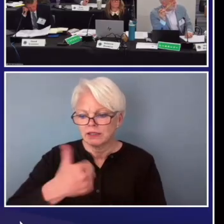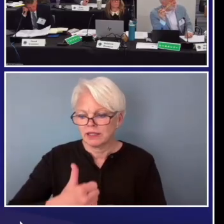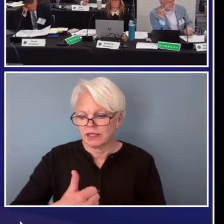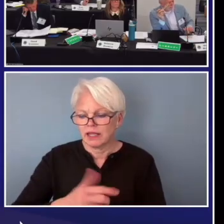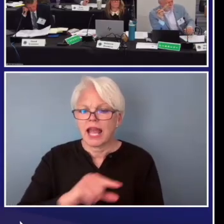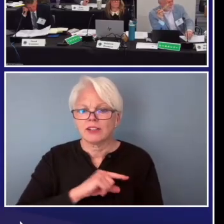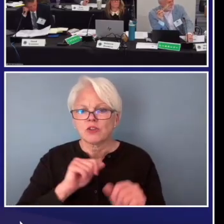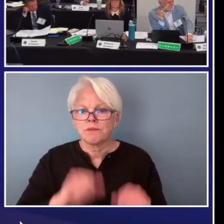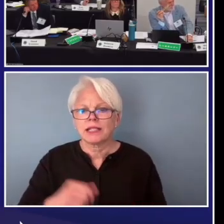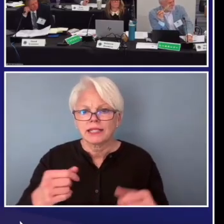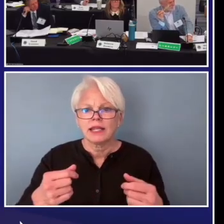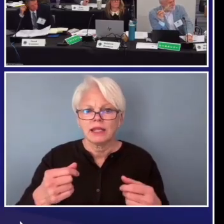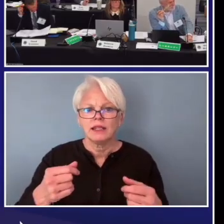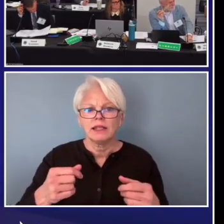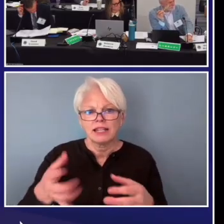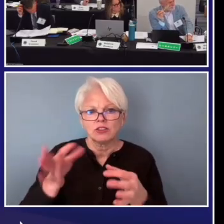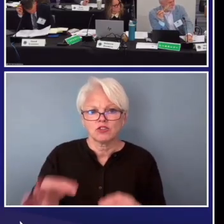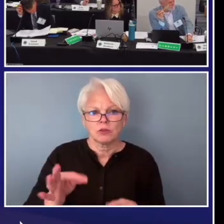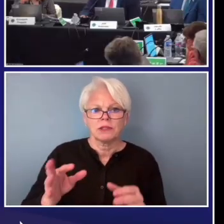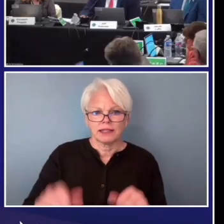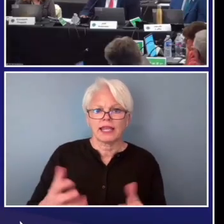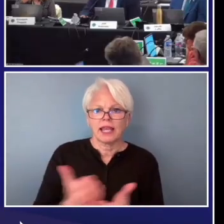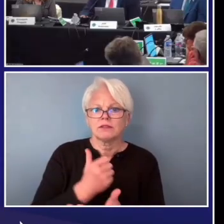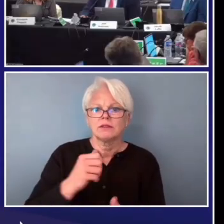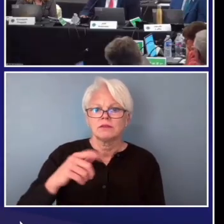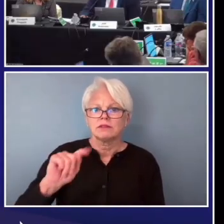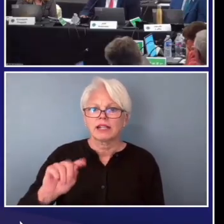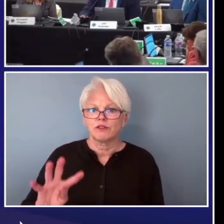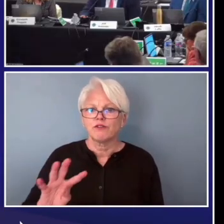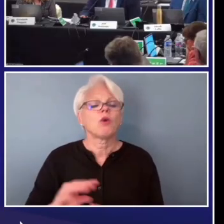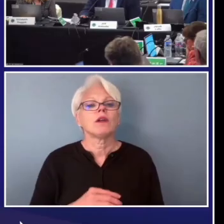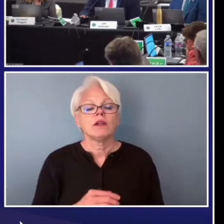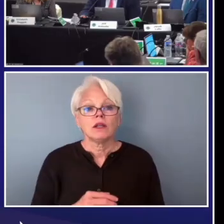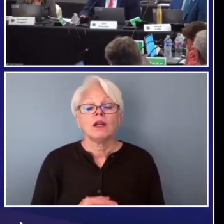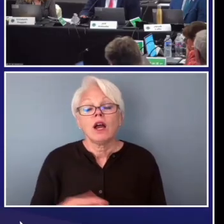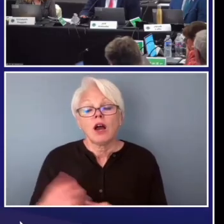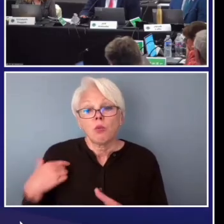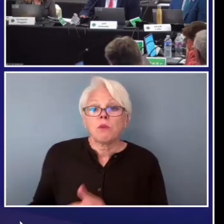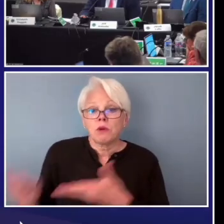Yeah, that, we're going to take, we'll take that back, but it is not our intent to have institutions have